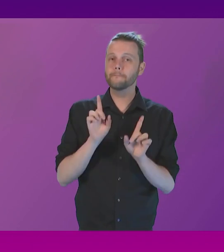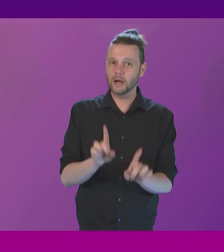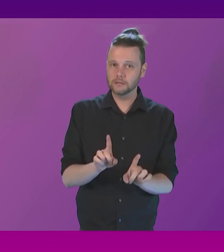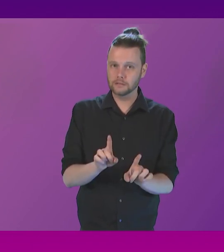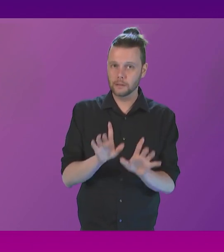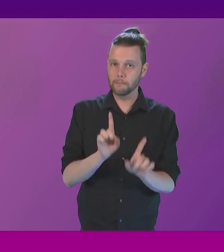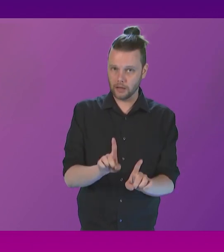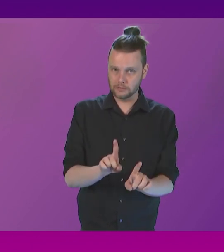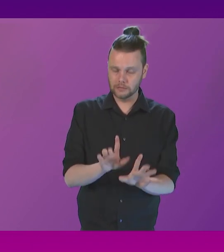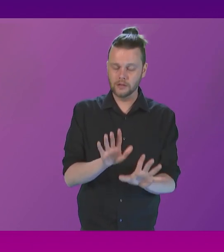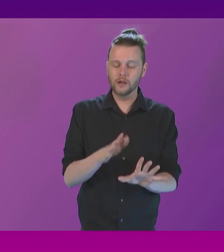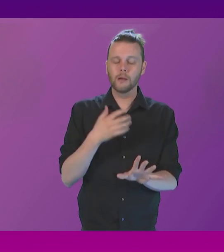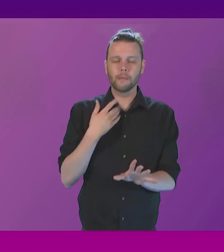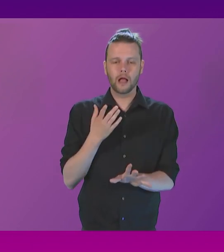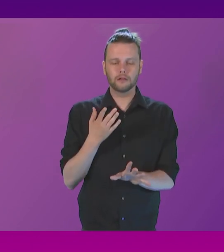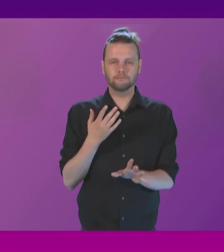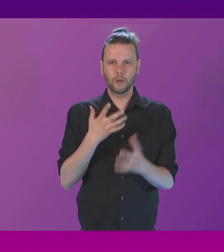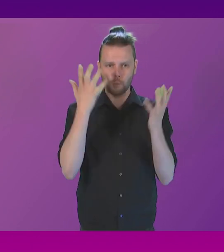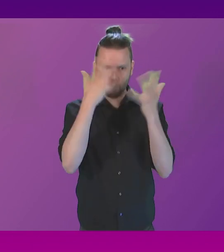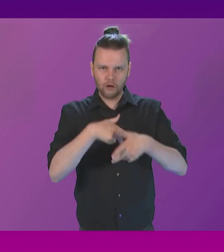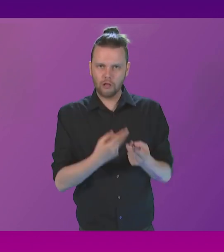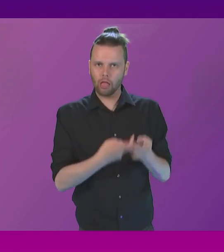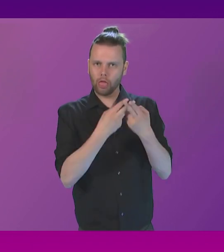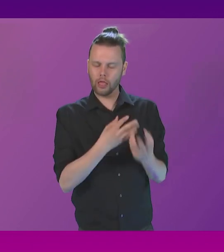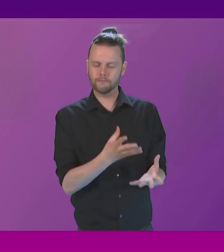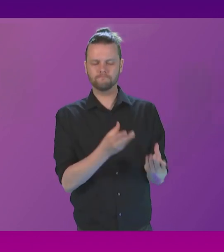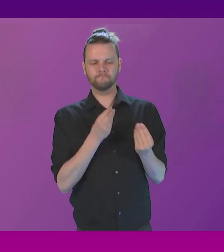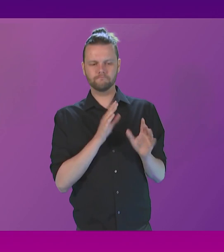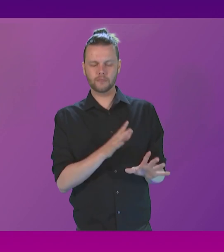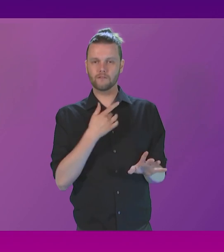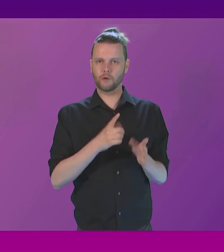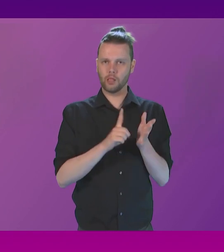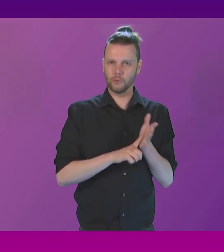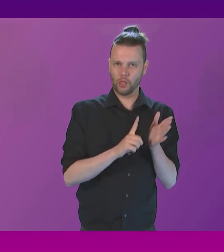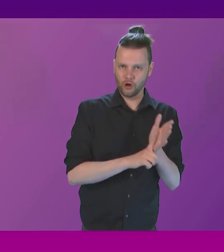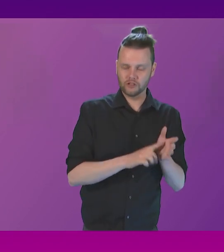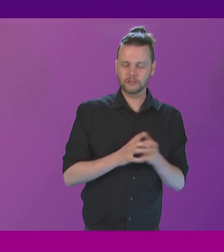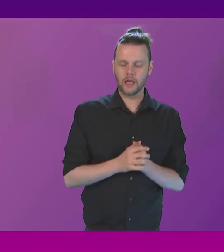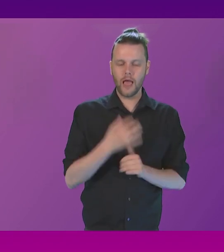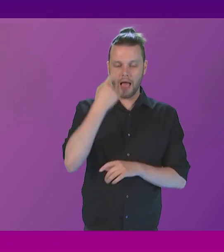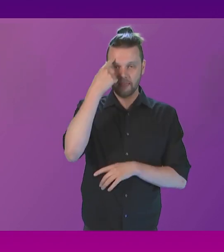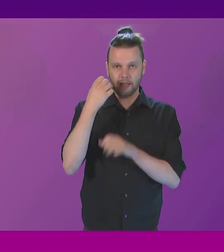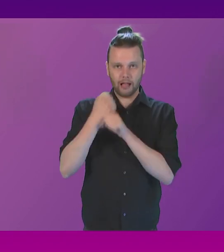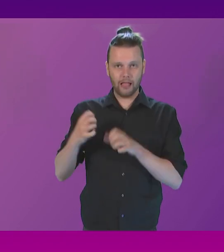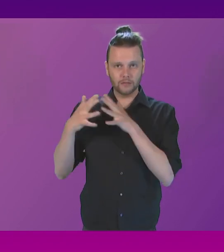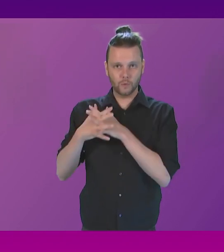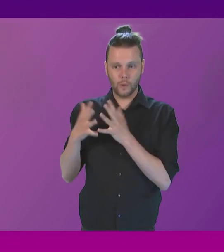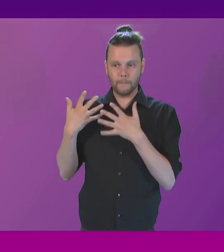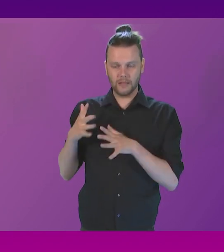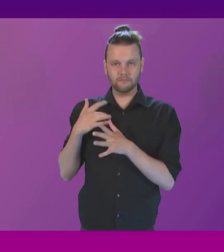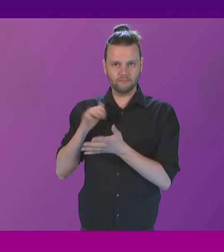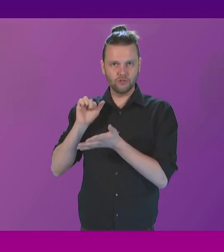having listened to the concerns that have been raised by Louise Slorance, I think that the board